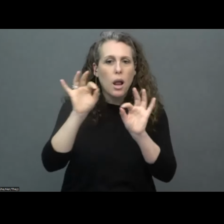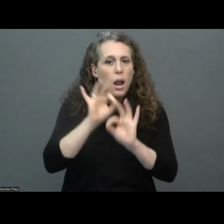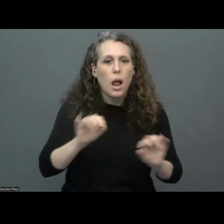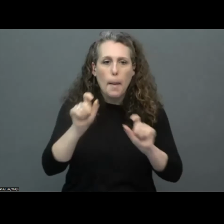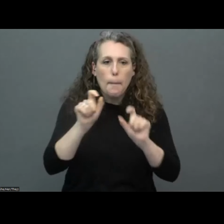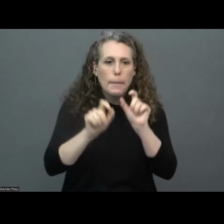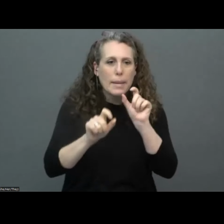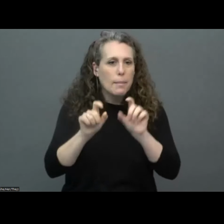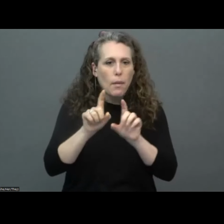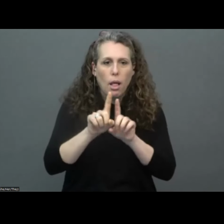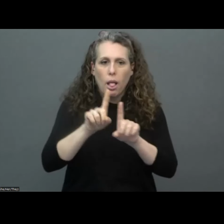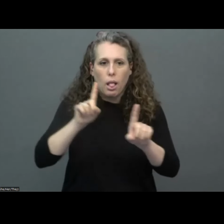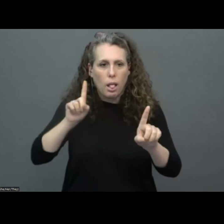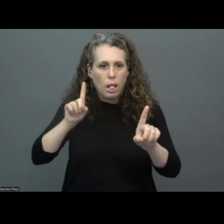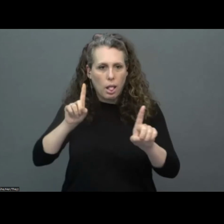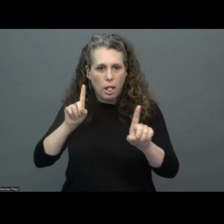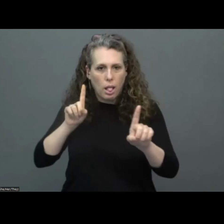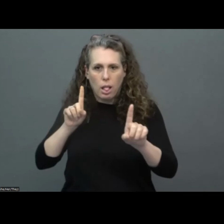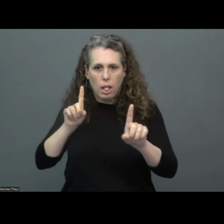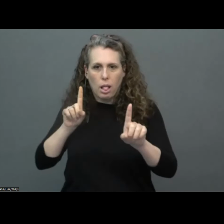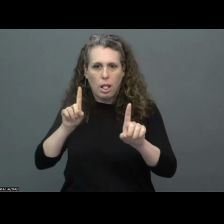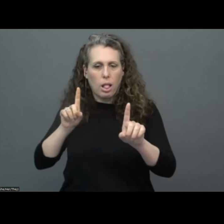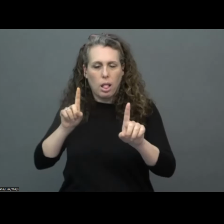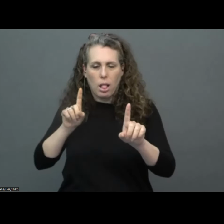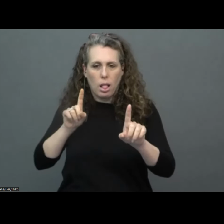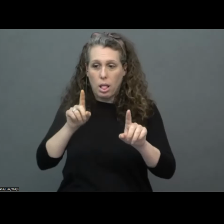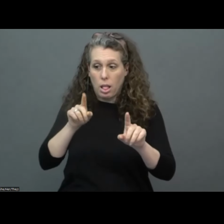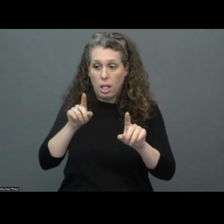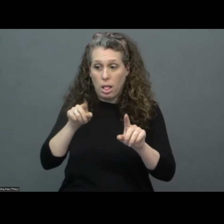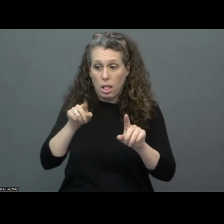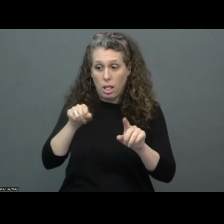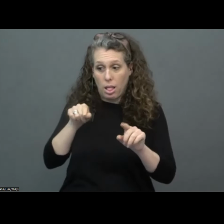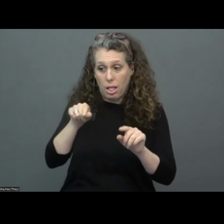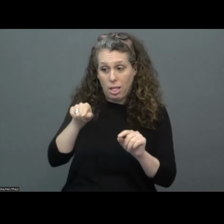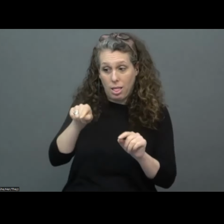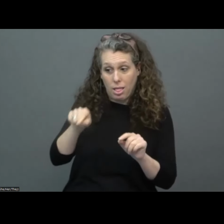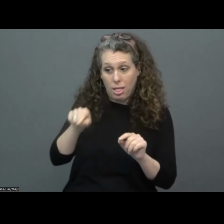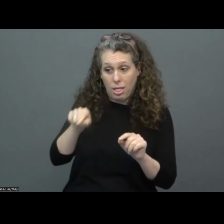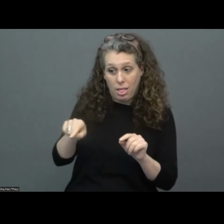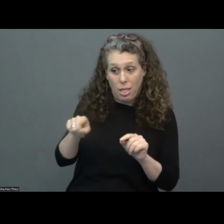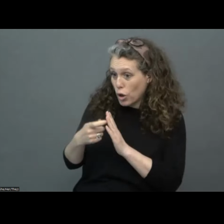to share anything that is being developed under that project in terms of materials?